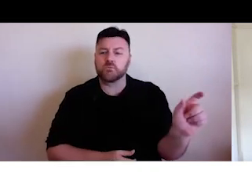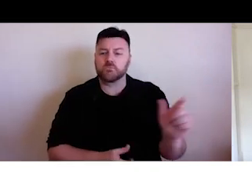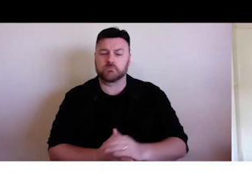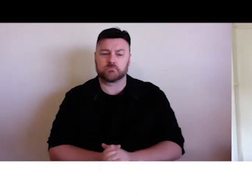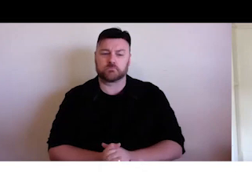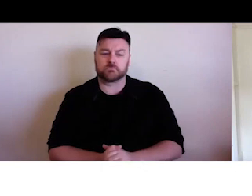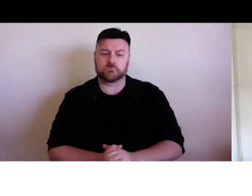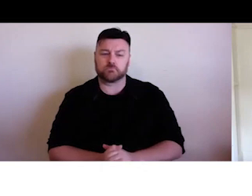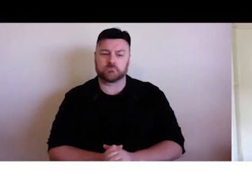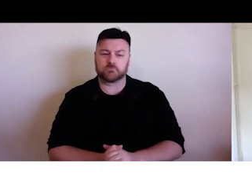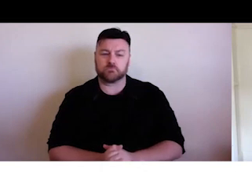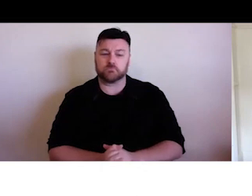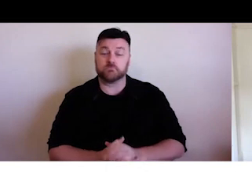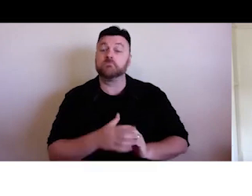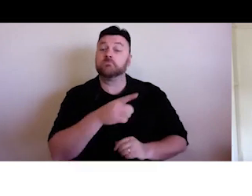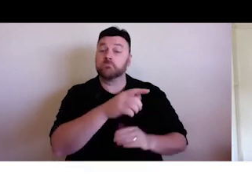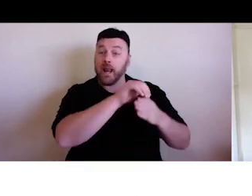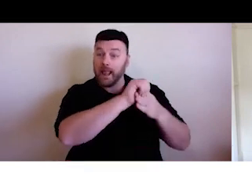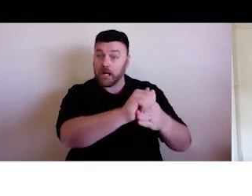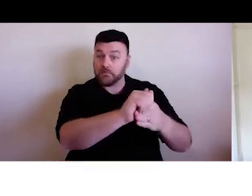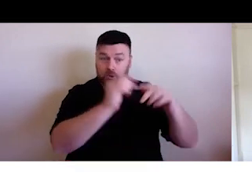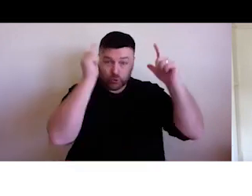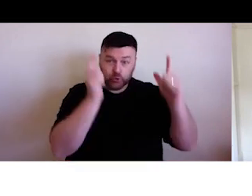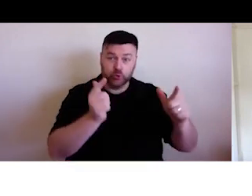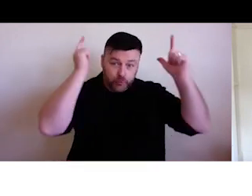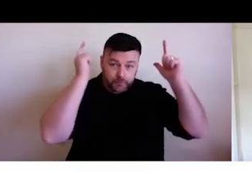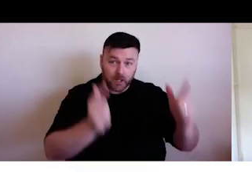you that too much leadership in times of volatility or perhaps any